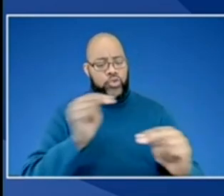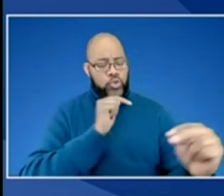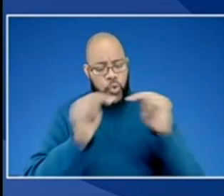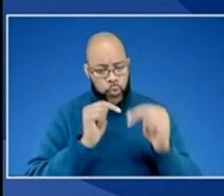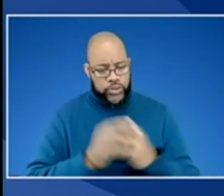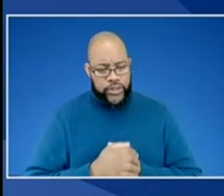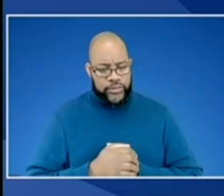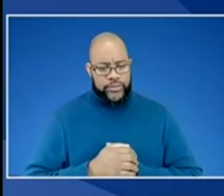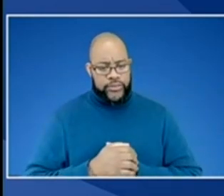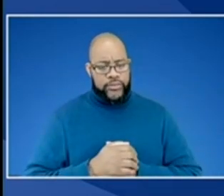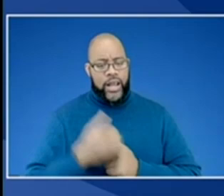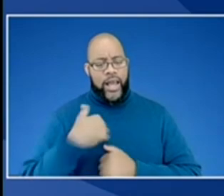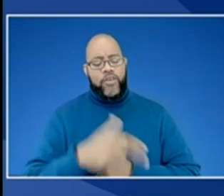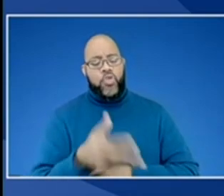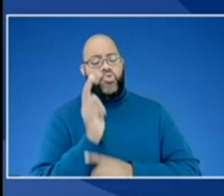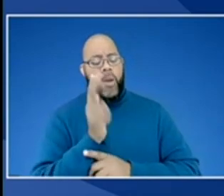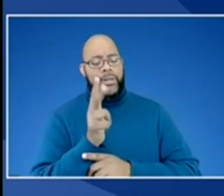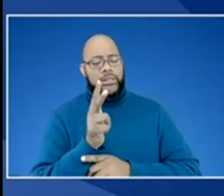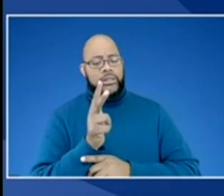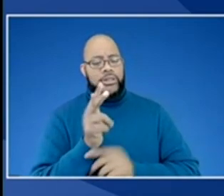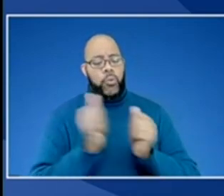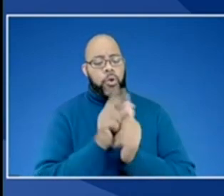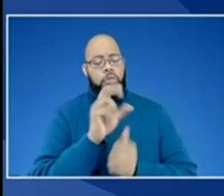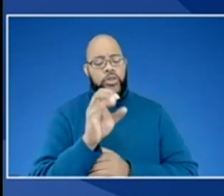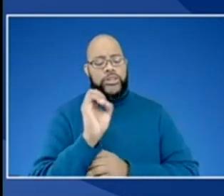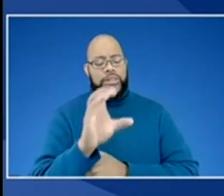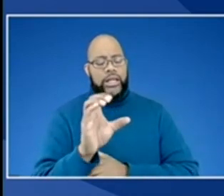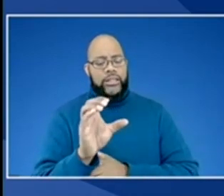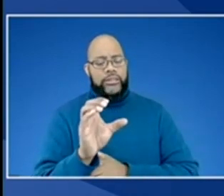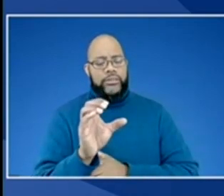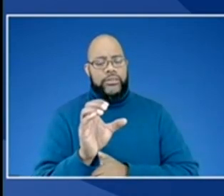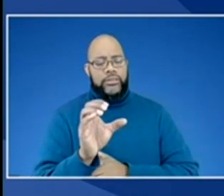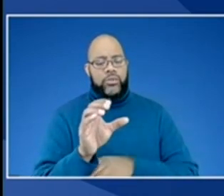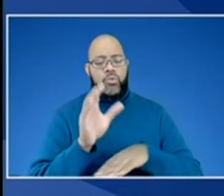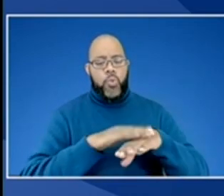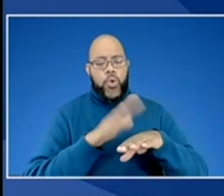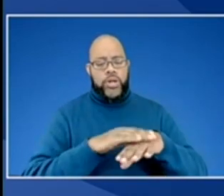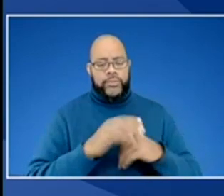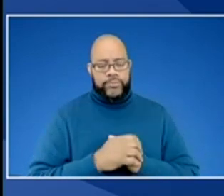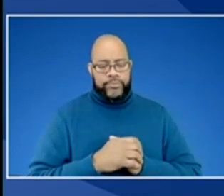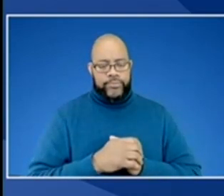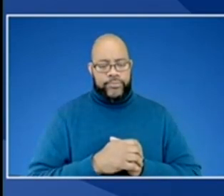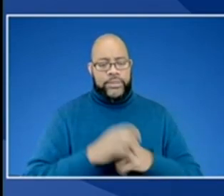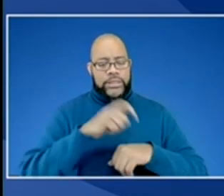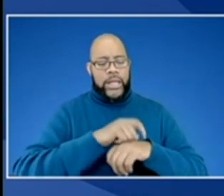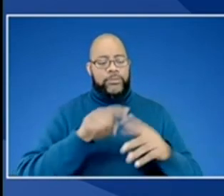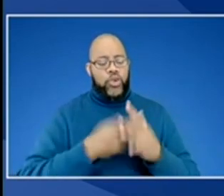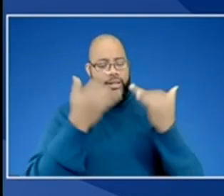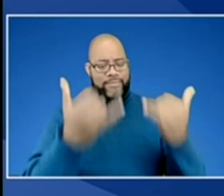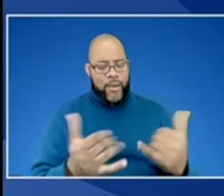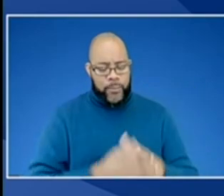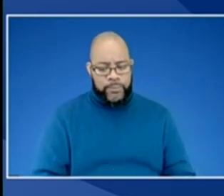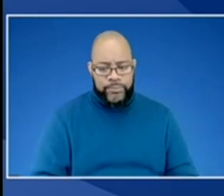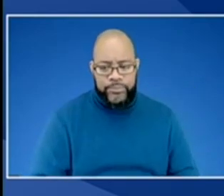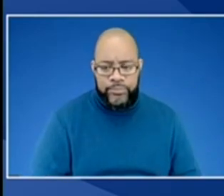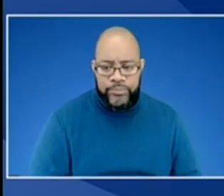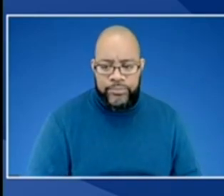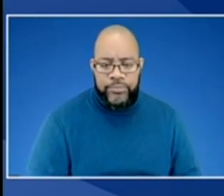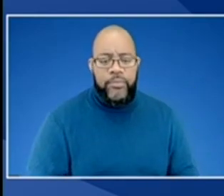You'll have three minutes with a 30-second warning. Your time begins now. Okay. Thank you for the opportunity to